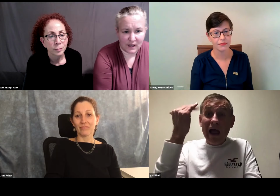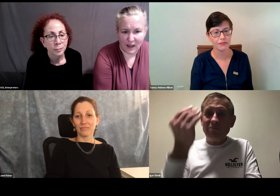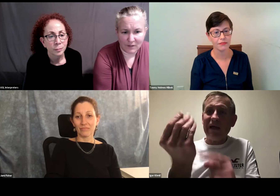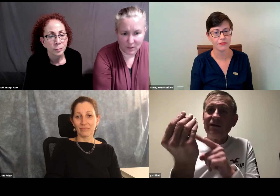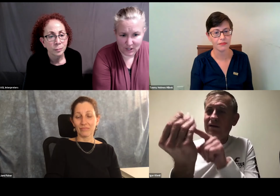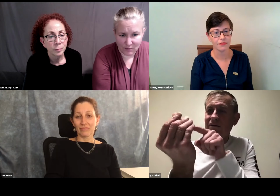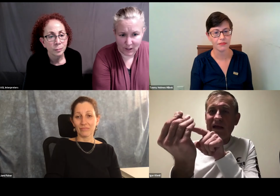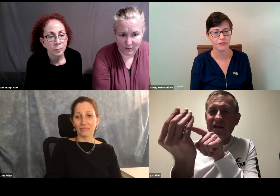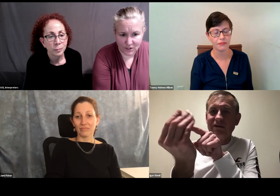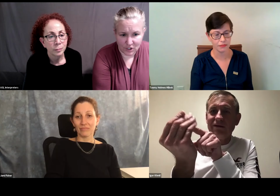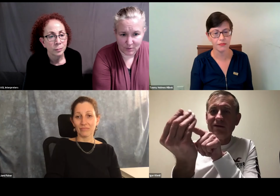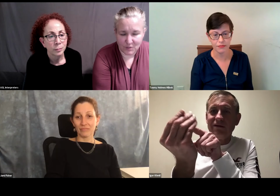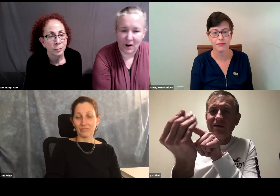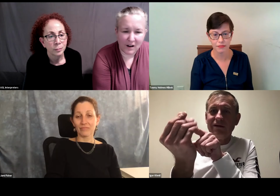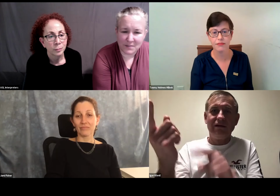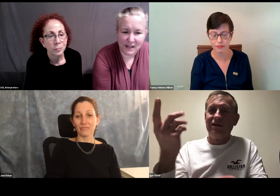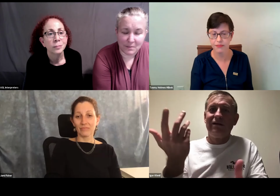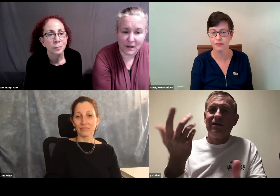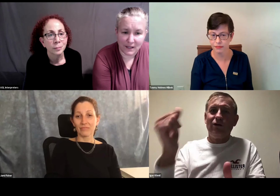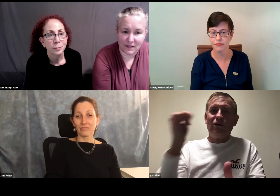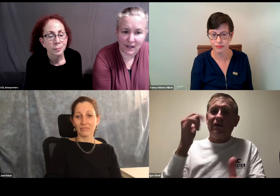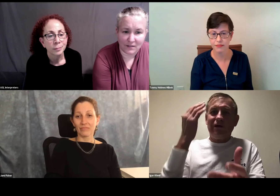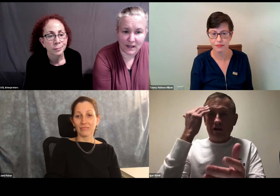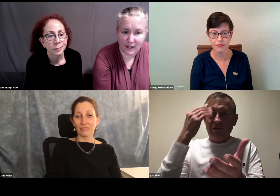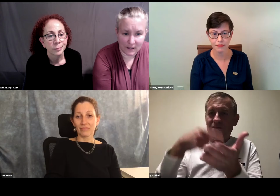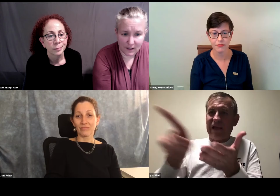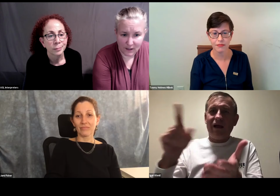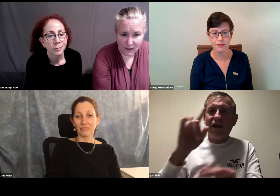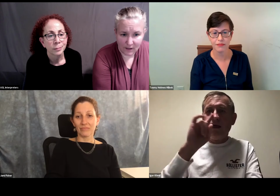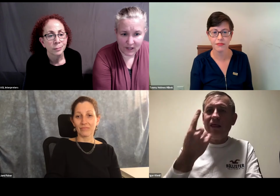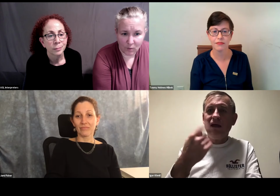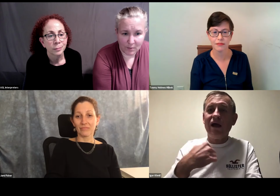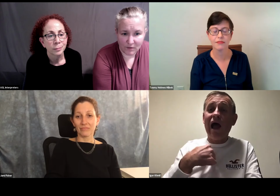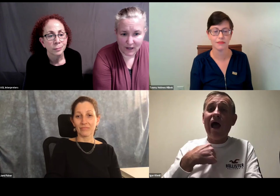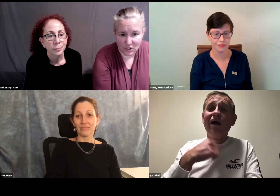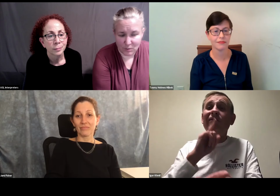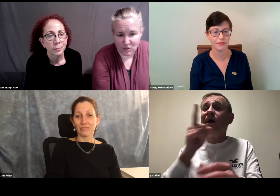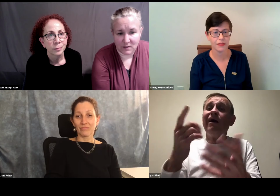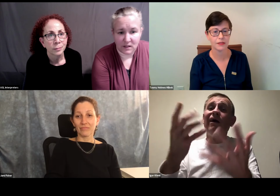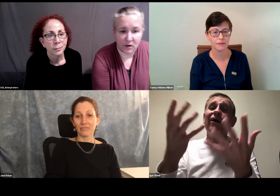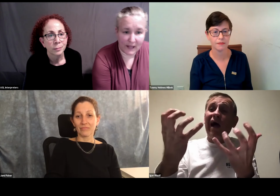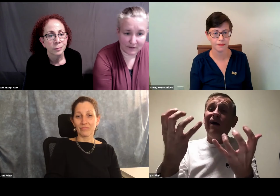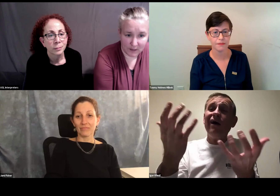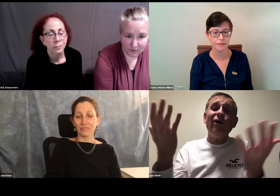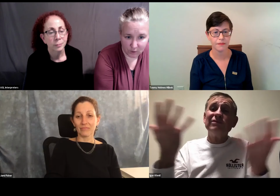everyone should have qualified interpreters, but it all comes down to money at the end of the day. They don't want to provide interpreters, because they don't want to have to pay for it.